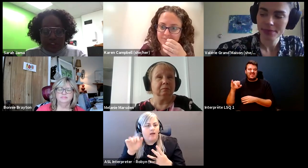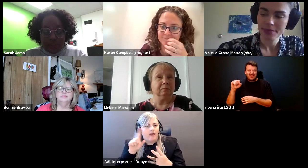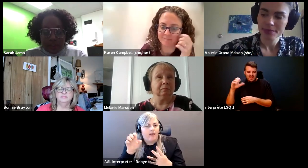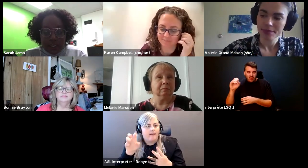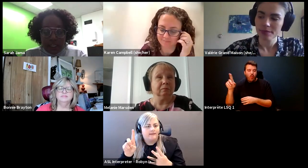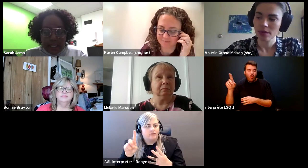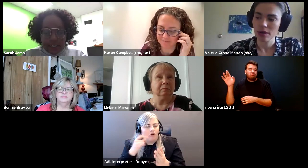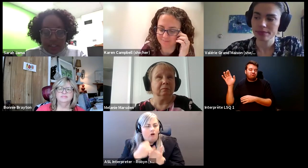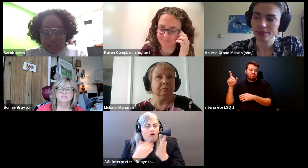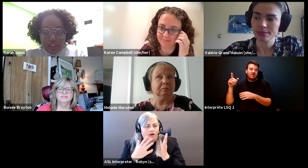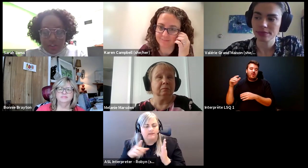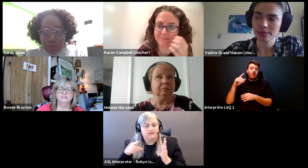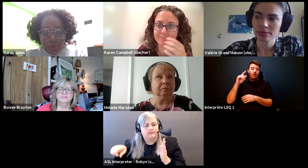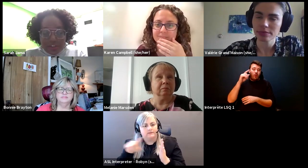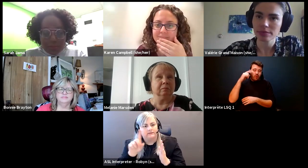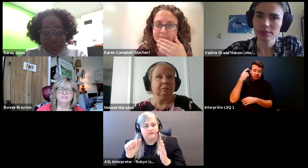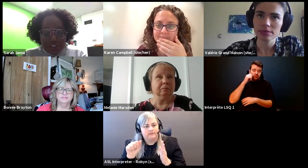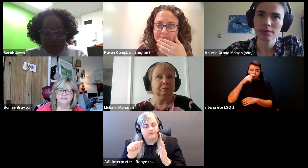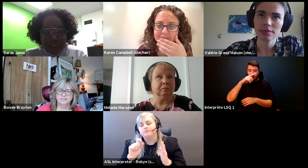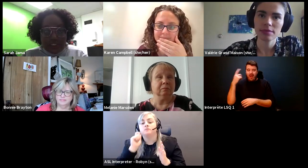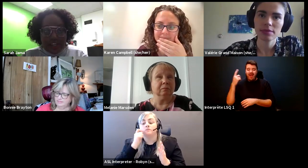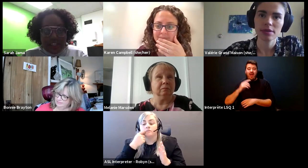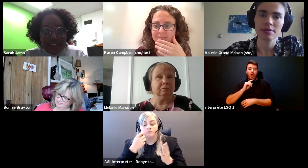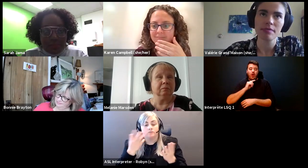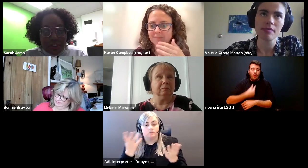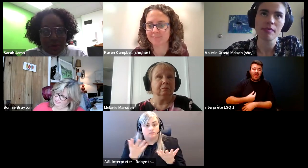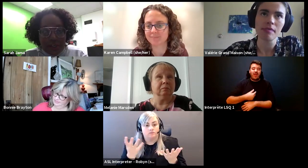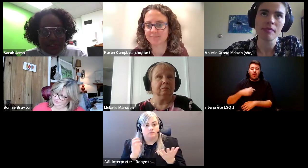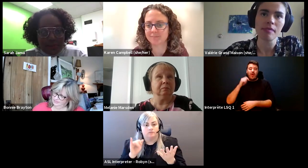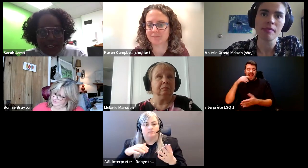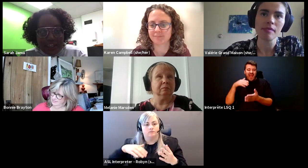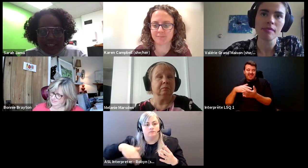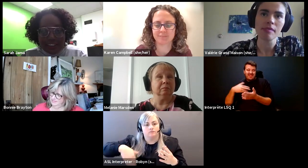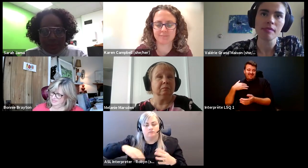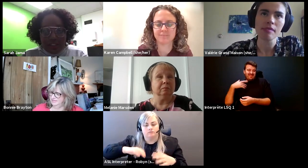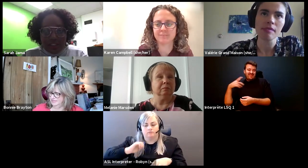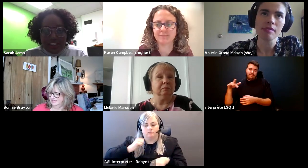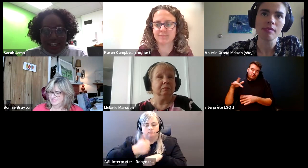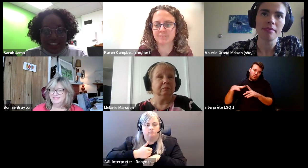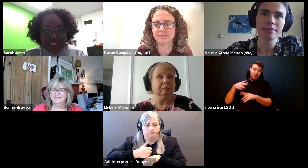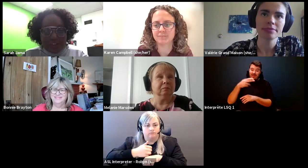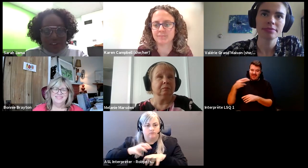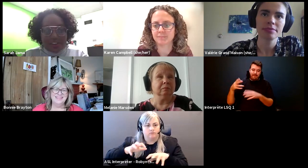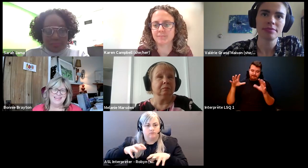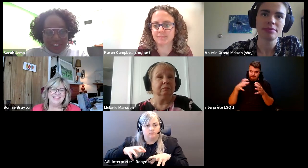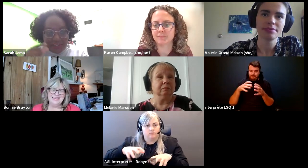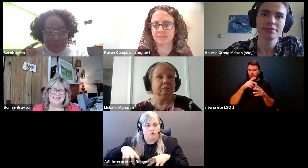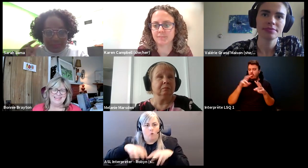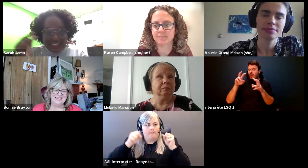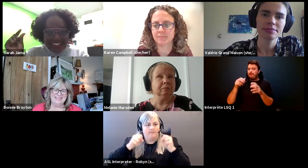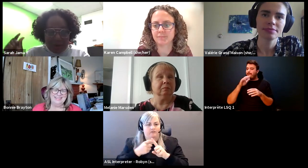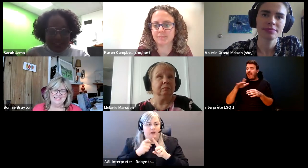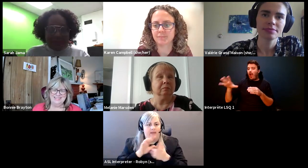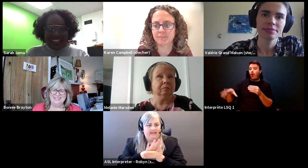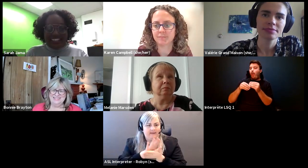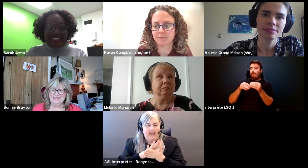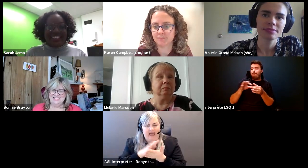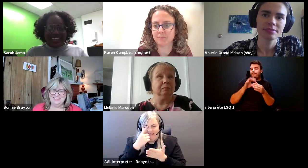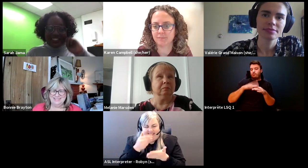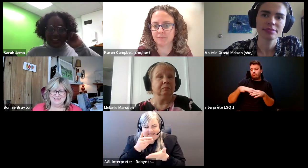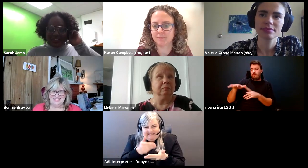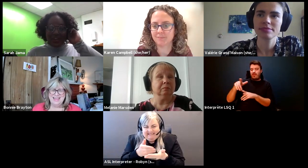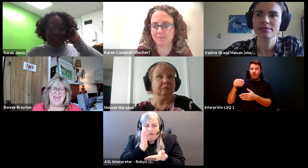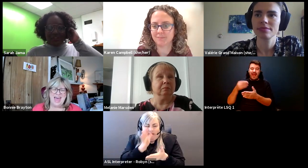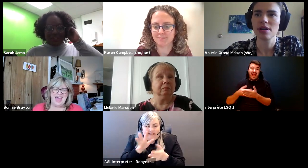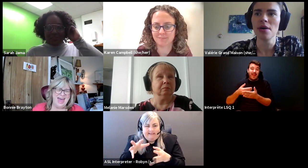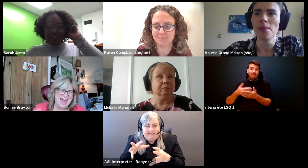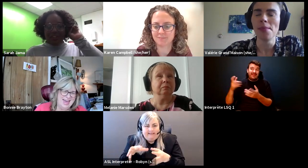Sarah Jama: who are disabled, and they the cool thing about this term is is not yet been co opted back academia like I think it's on the brink of being courted not yet and so that's why you have so many different.